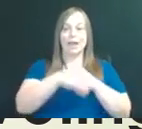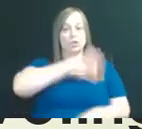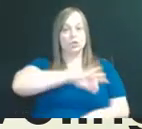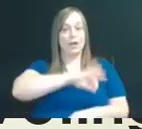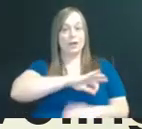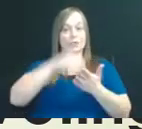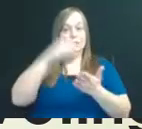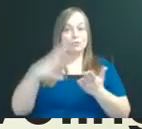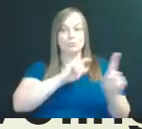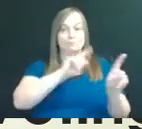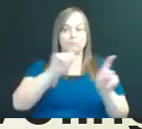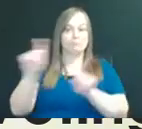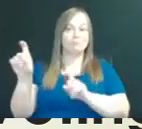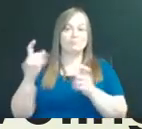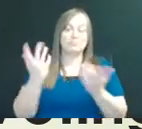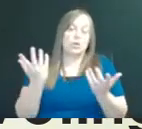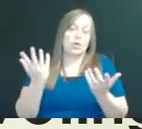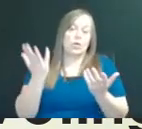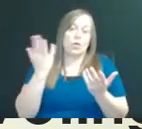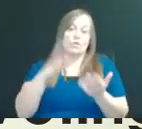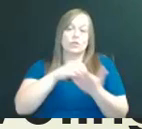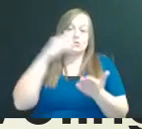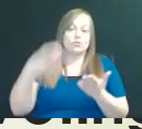who survey polling sites. So if you're a student watching this,